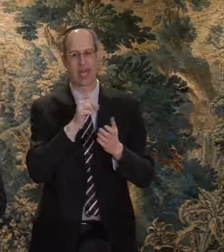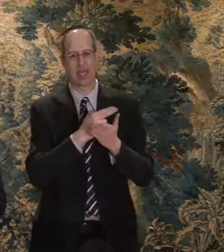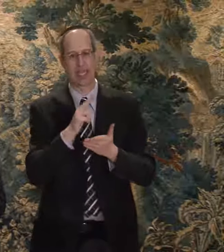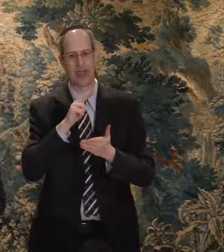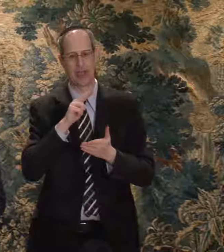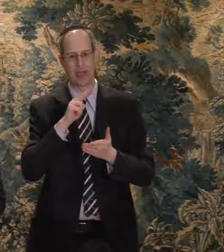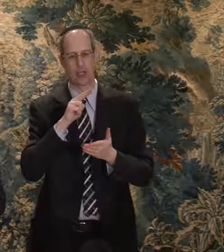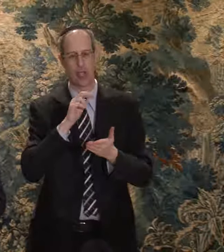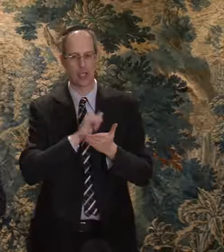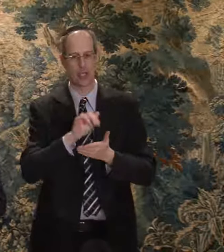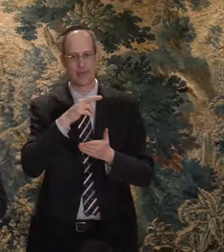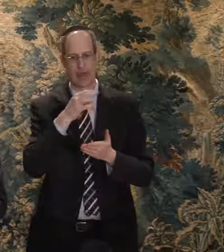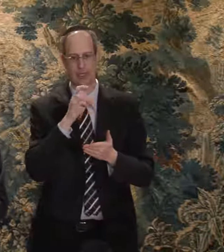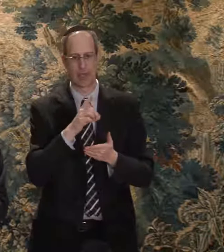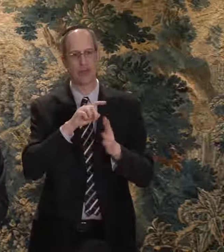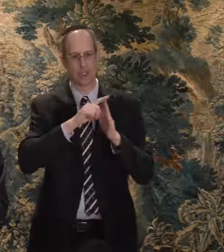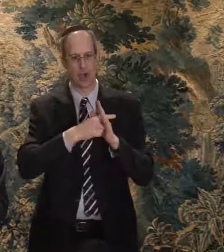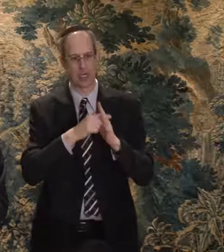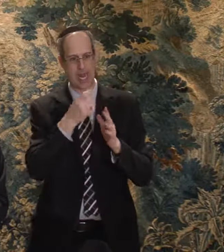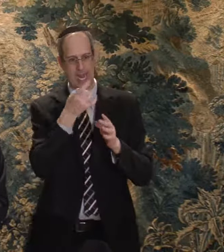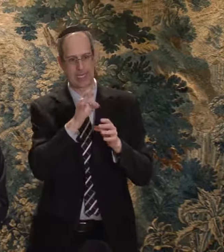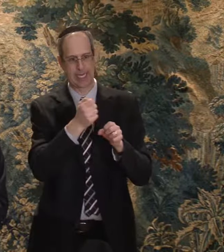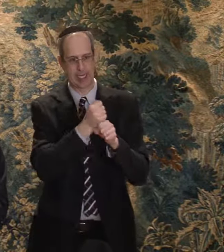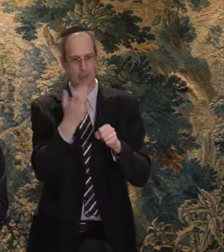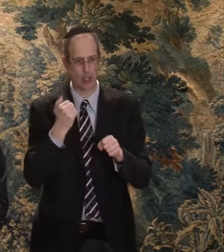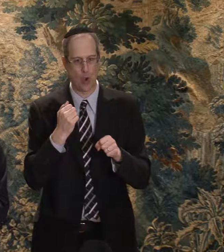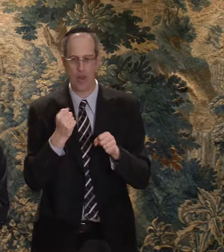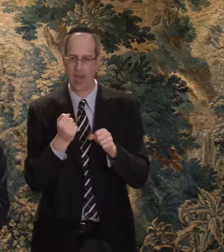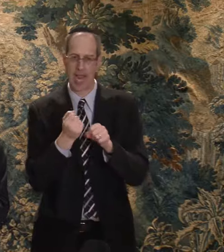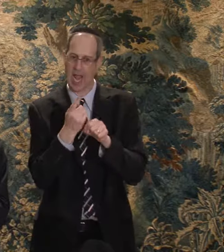that's how they started 18 years ago every year more and more technology